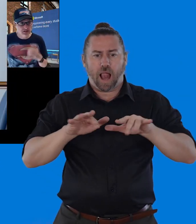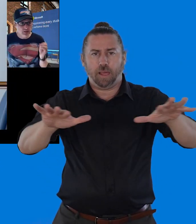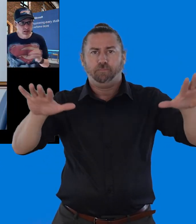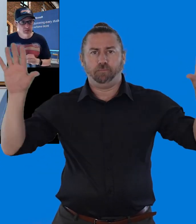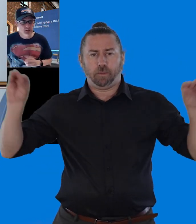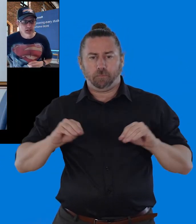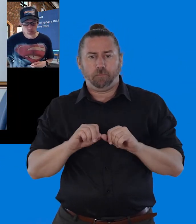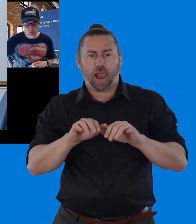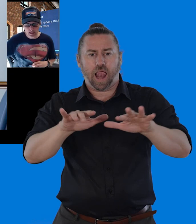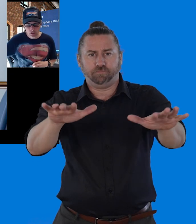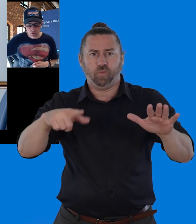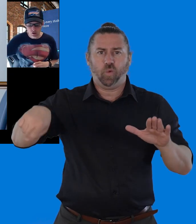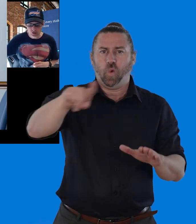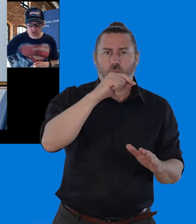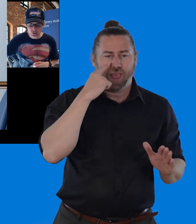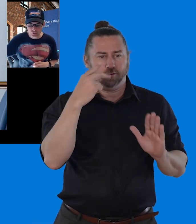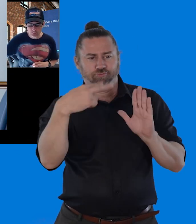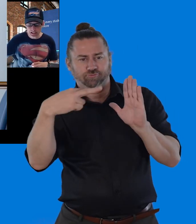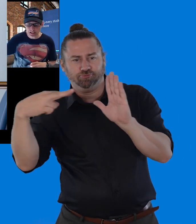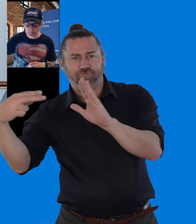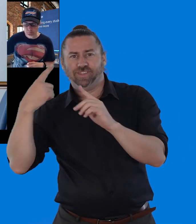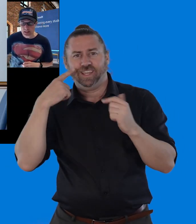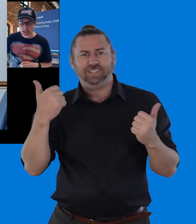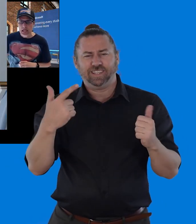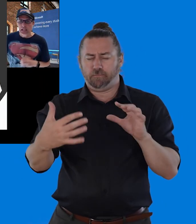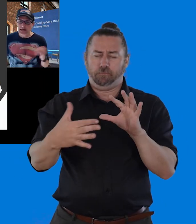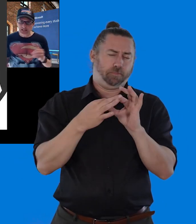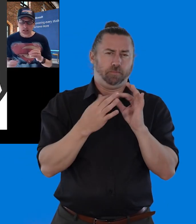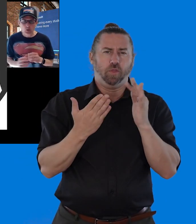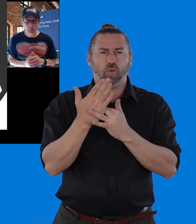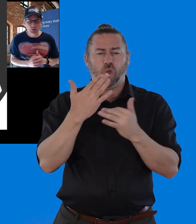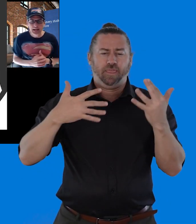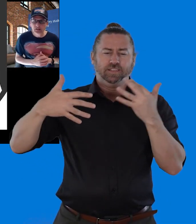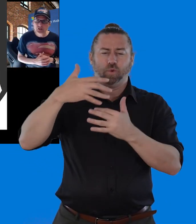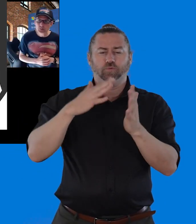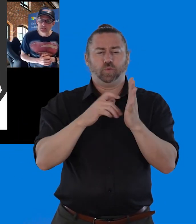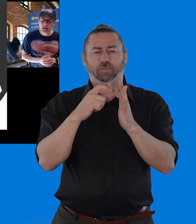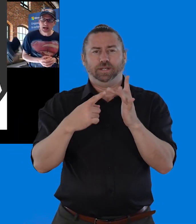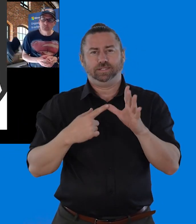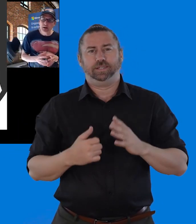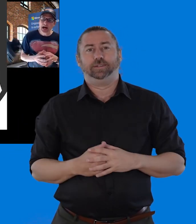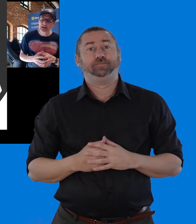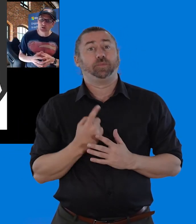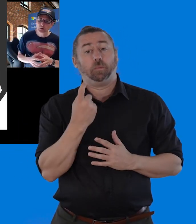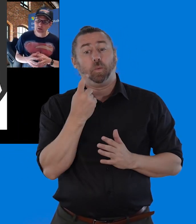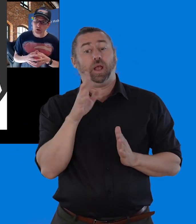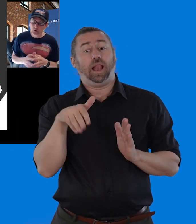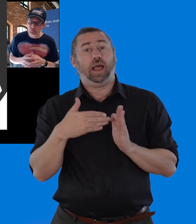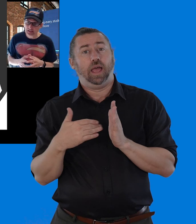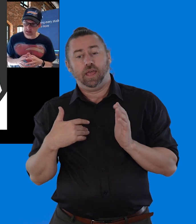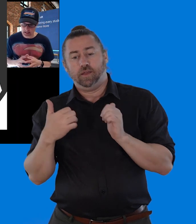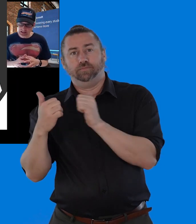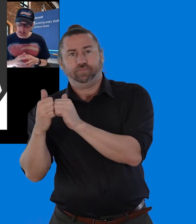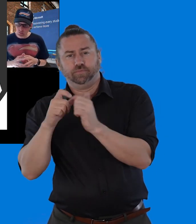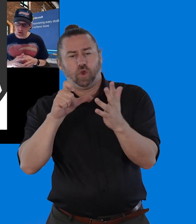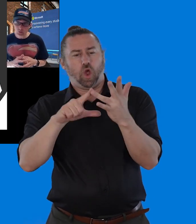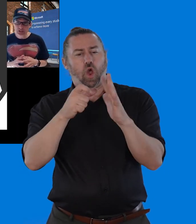So I'd love you to connect with me on social media. Last thing I wanna point out to you is that we have partnered with CODE READ Dyslexia Network,